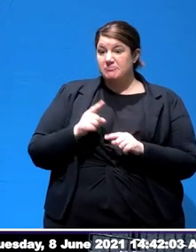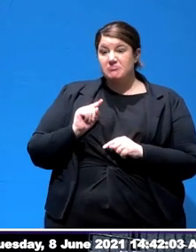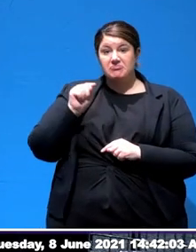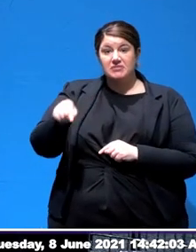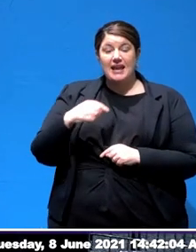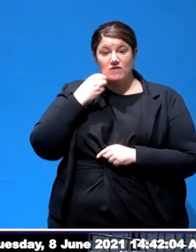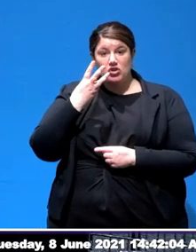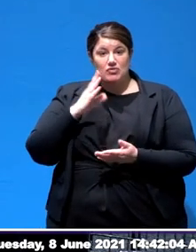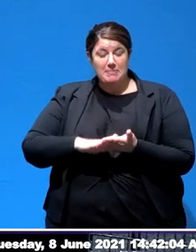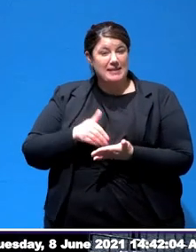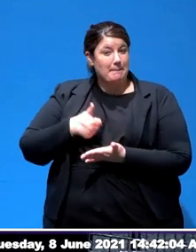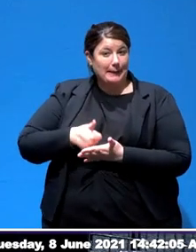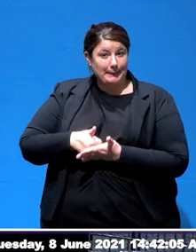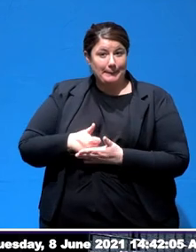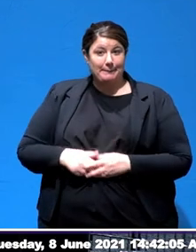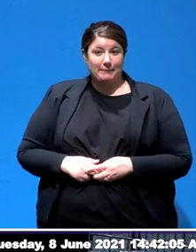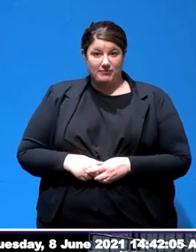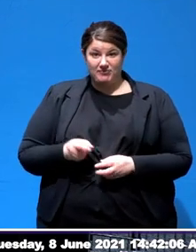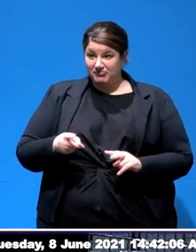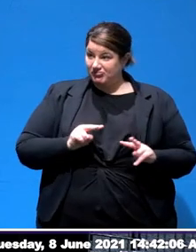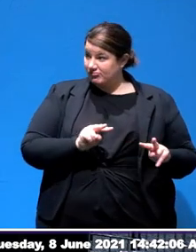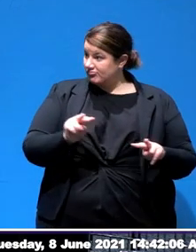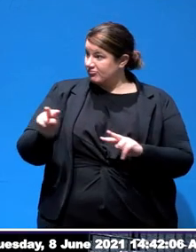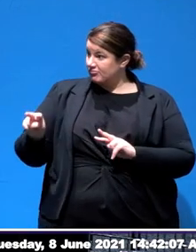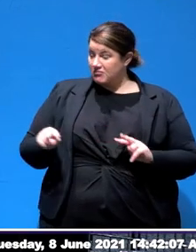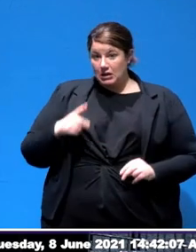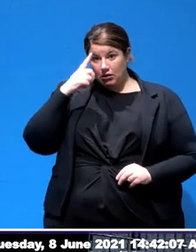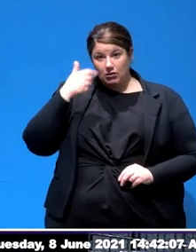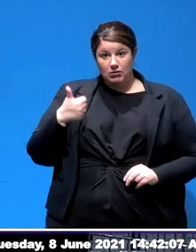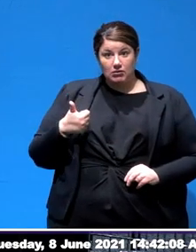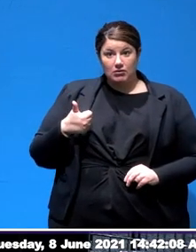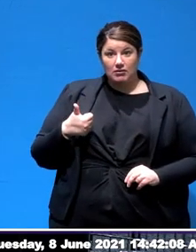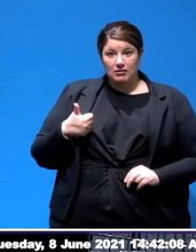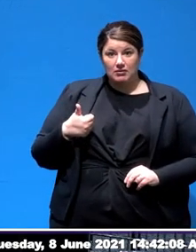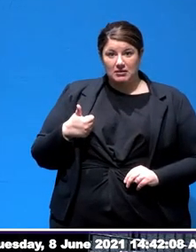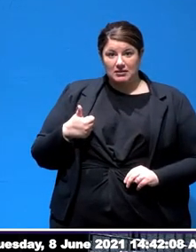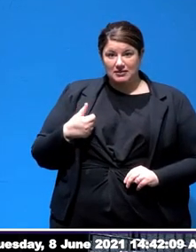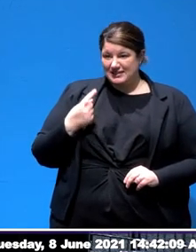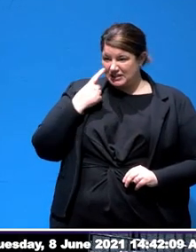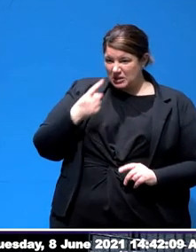Yes. Did no one notice that Daniel's personal care